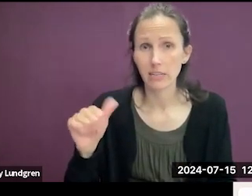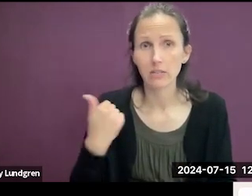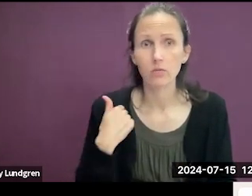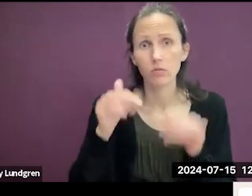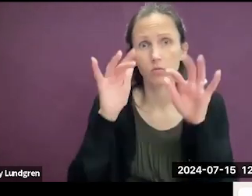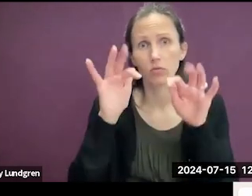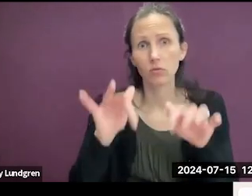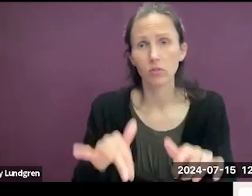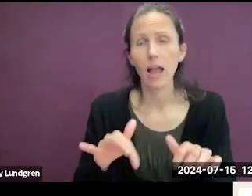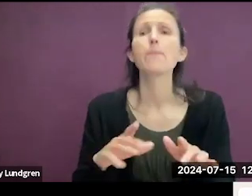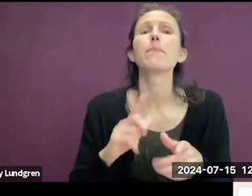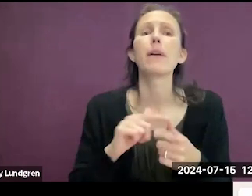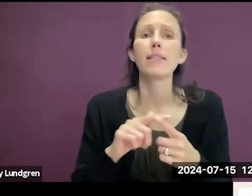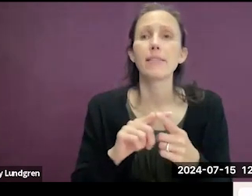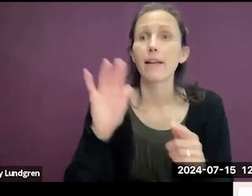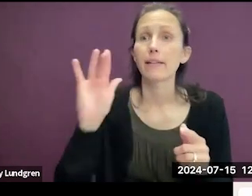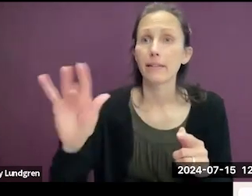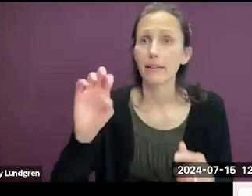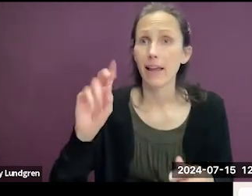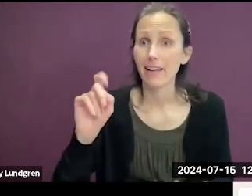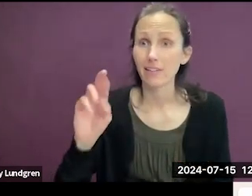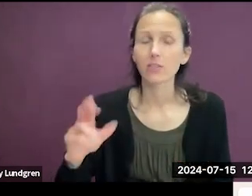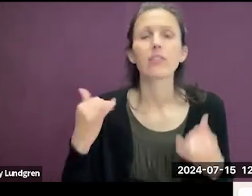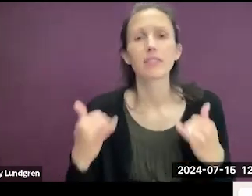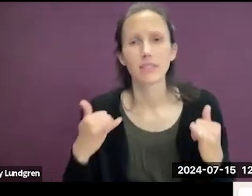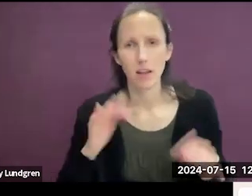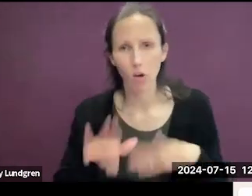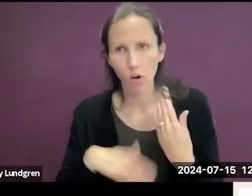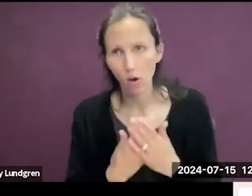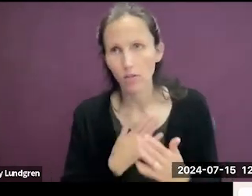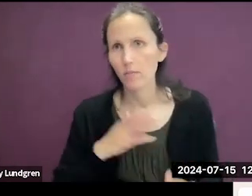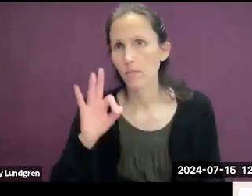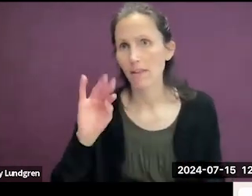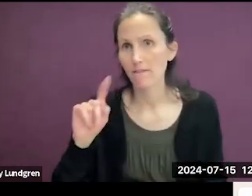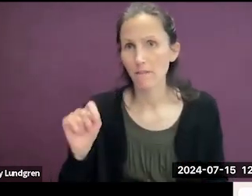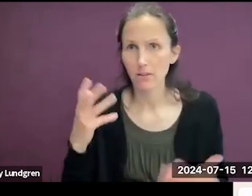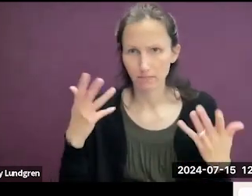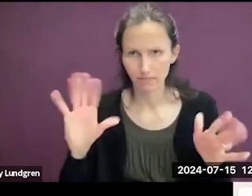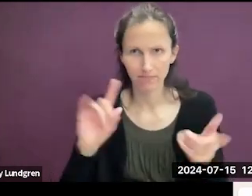and now all of my font has changed to a sans-serif font.